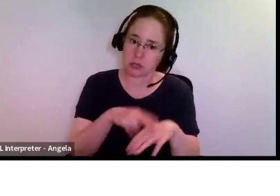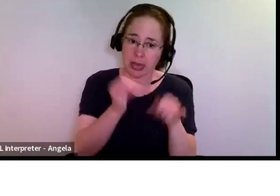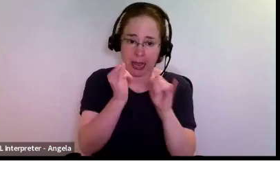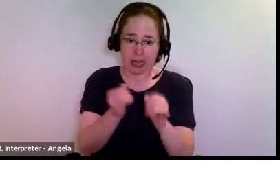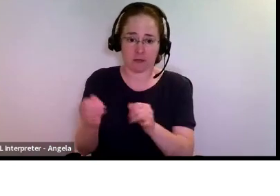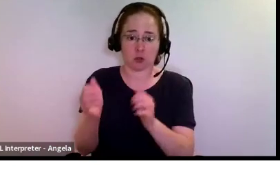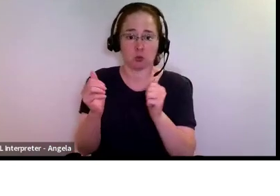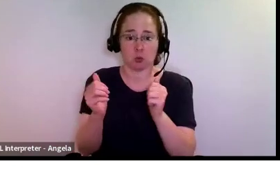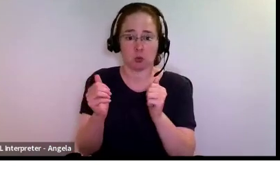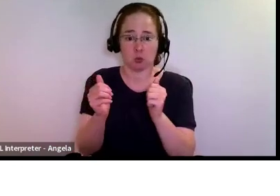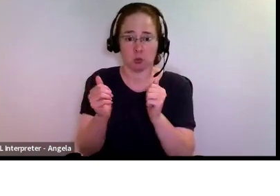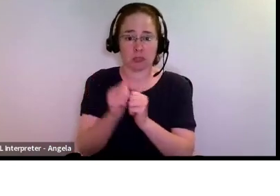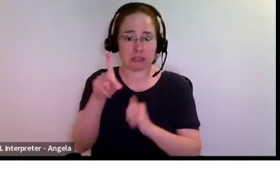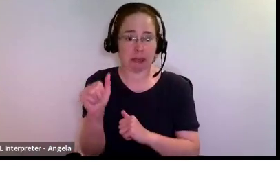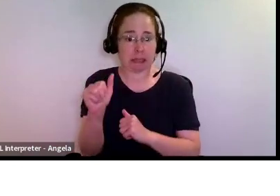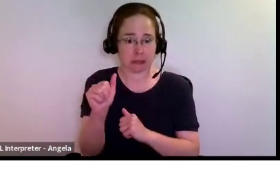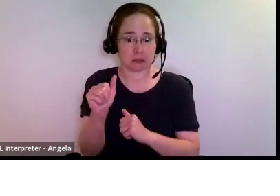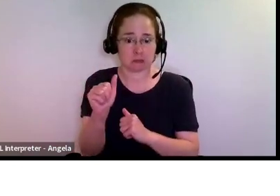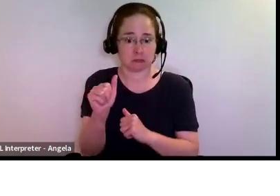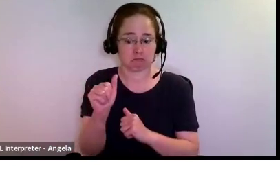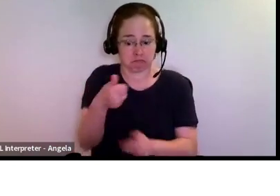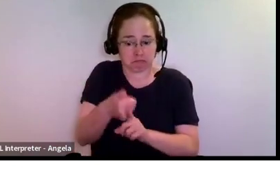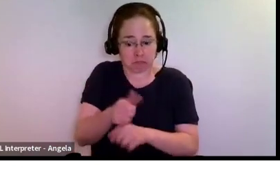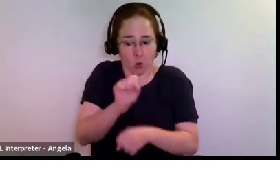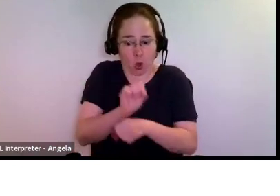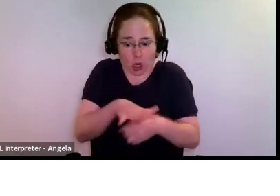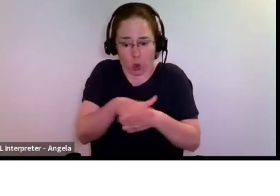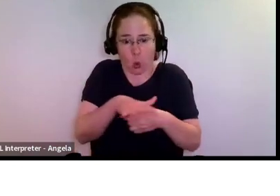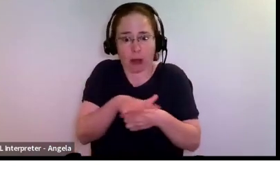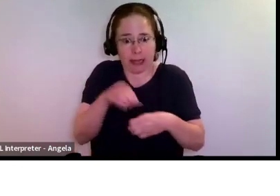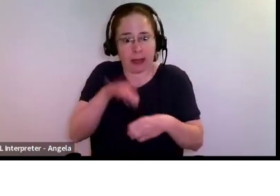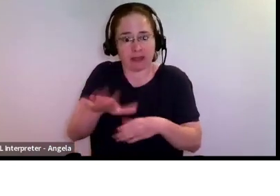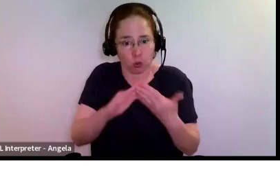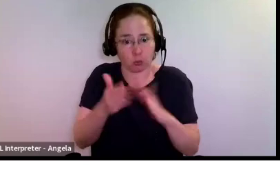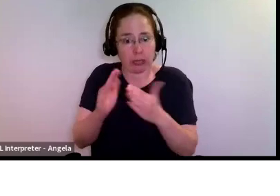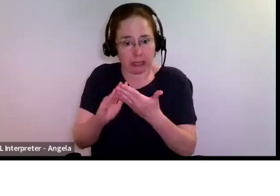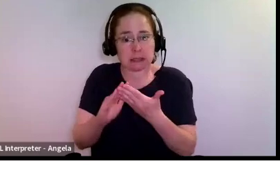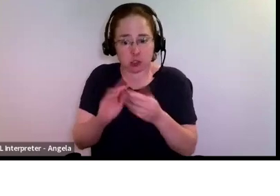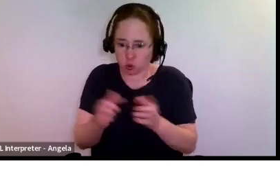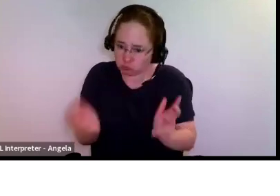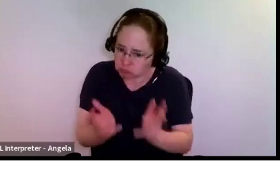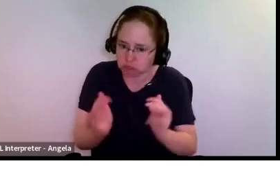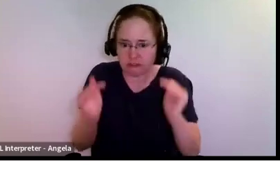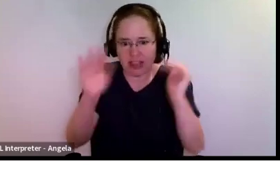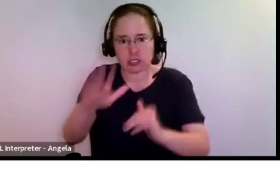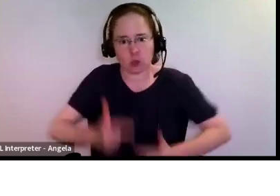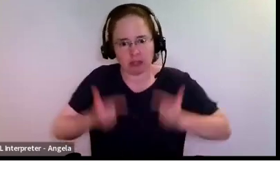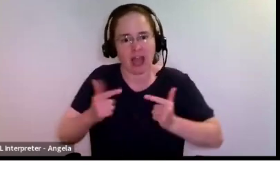disabled people, right, who are working locally in their communities to advance their life and the lives of others.